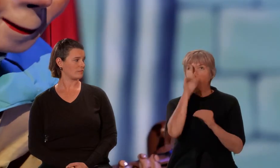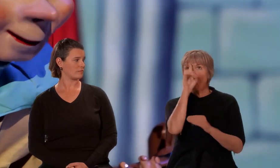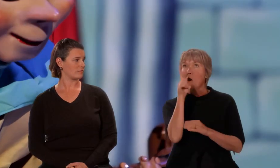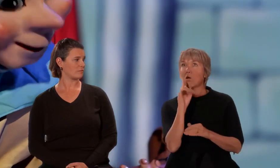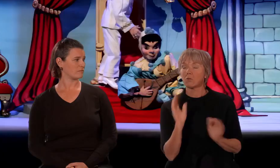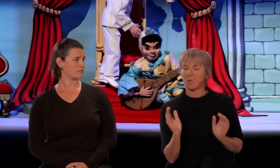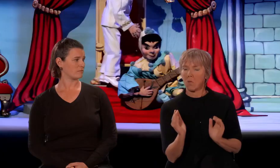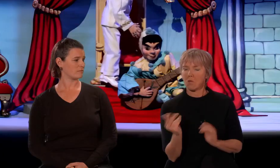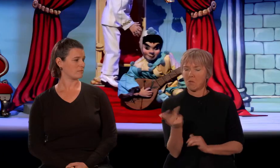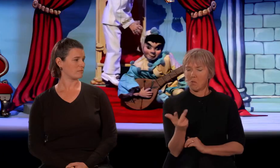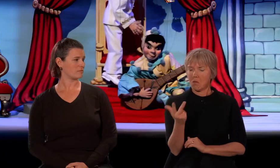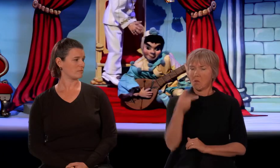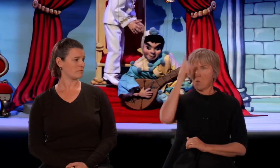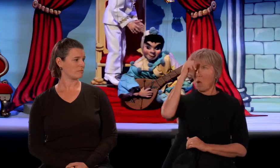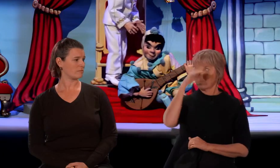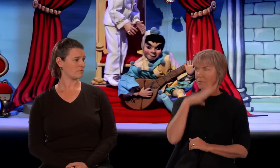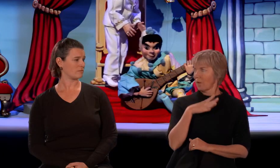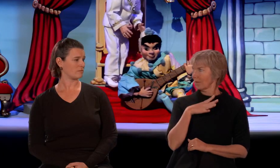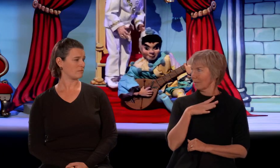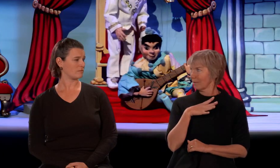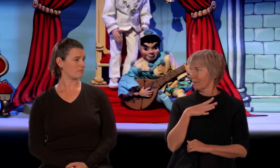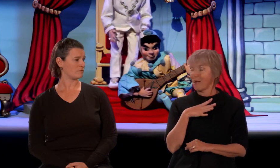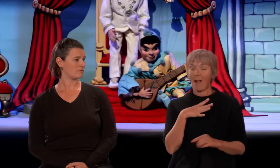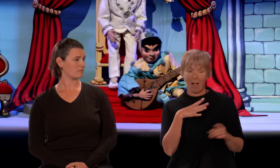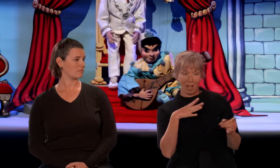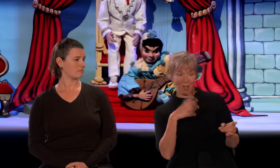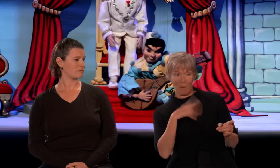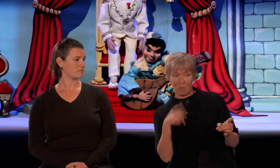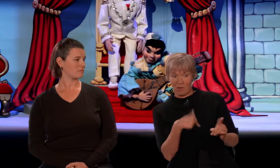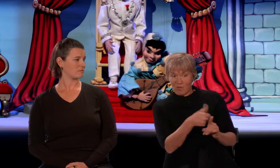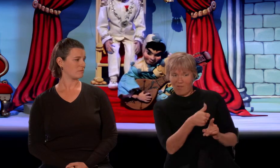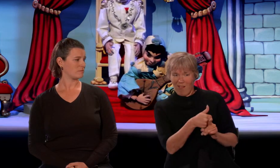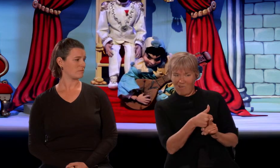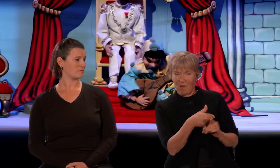and knows more about the moon than they do. So, I will ask her.